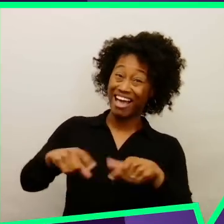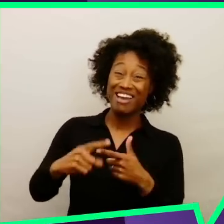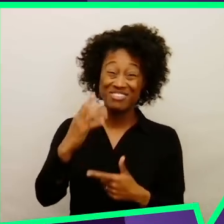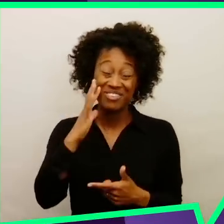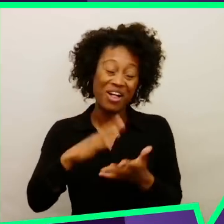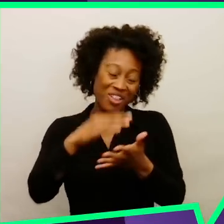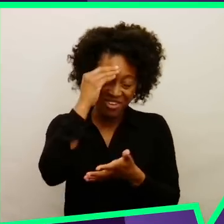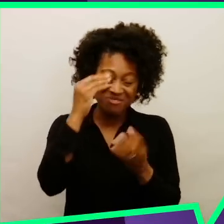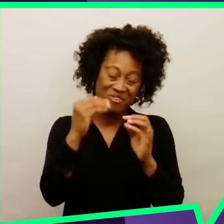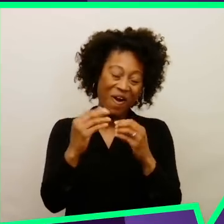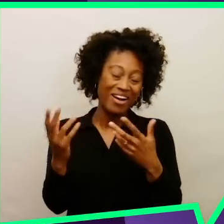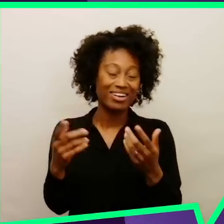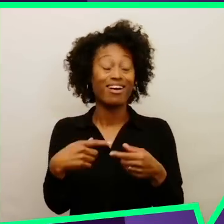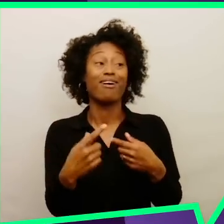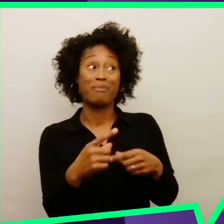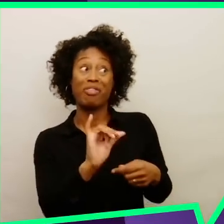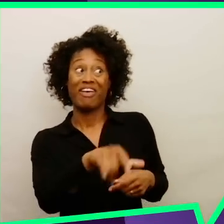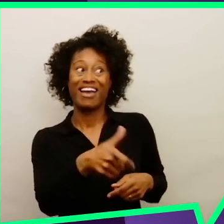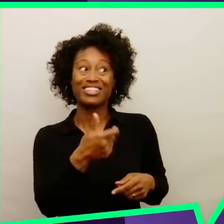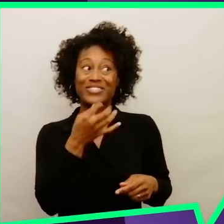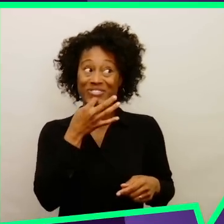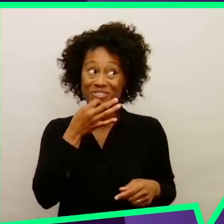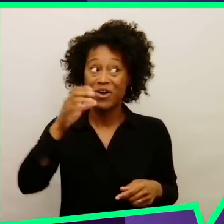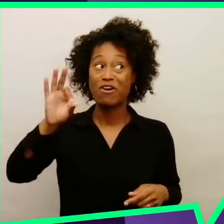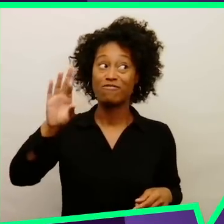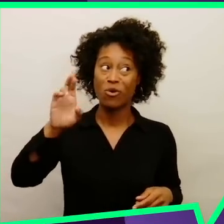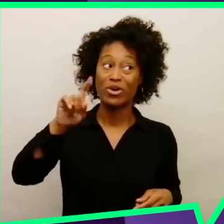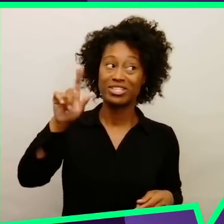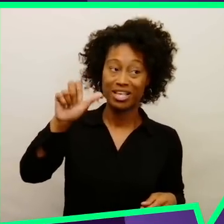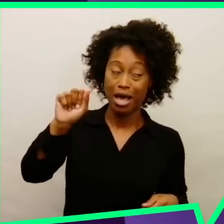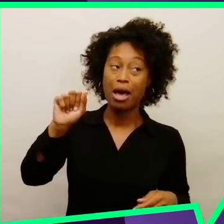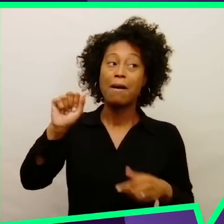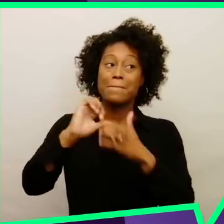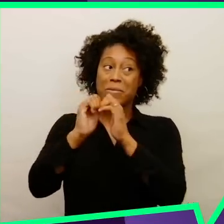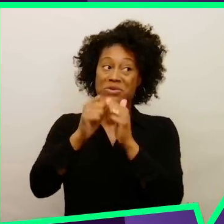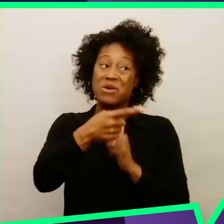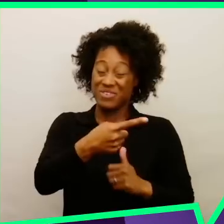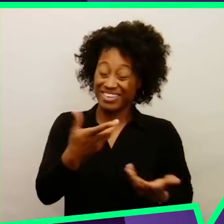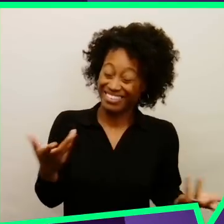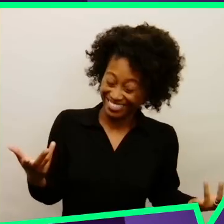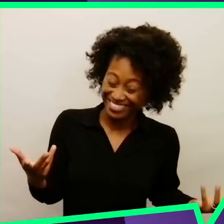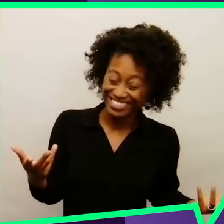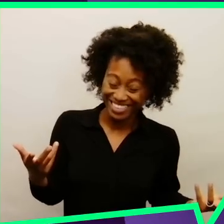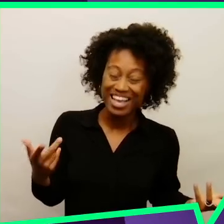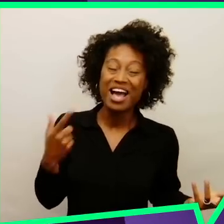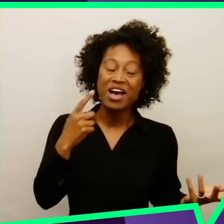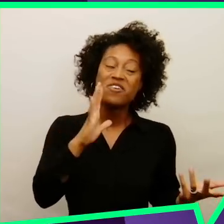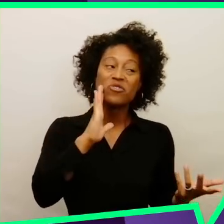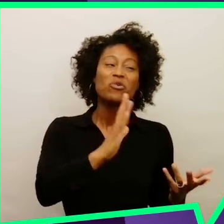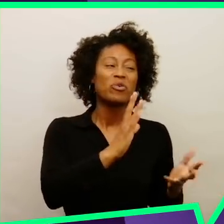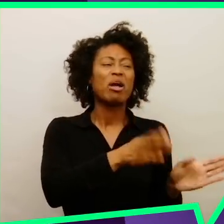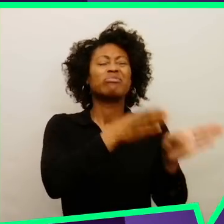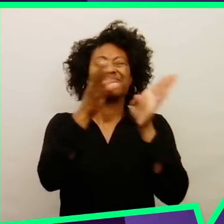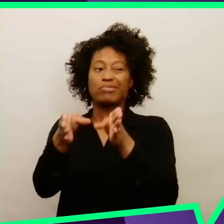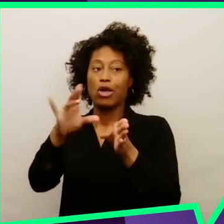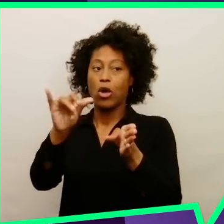because we'll be playing a lot of Forza Motorsport. We'll talk about that in a hot second. Because first, we got to talk to Jose. We call him the Matador.